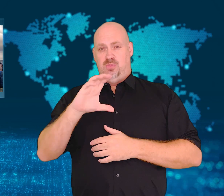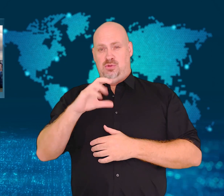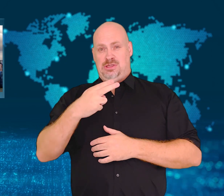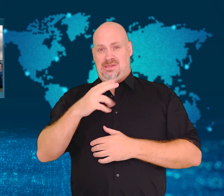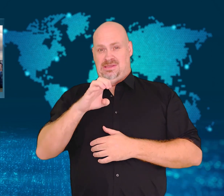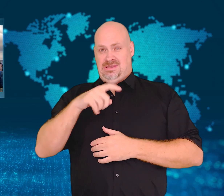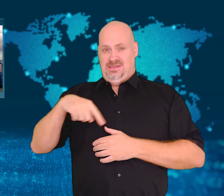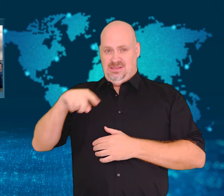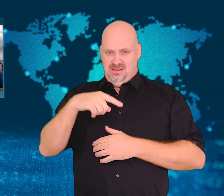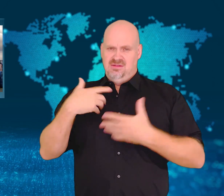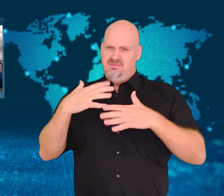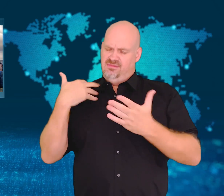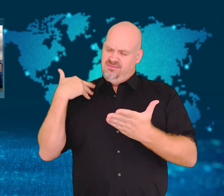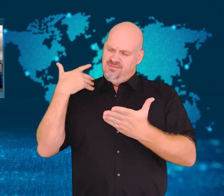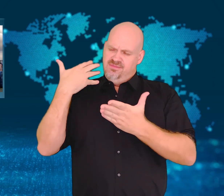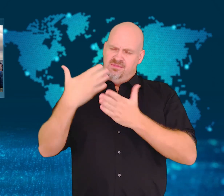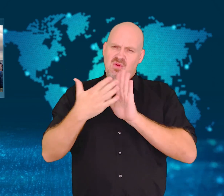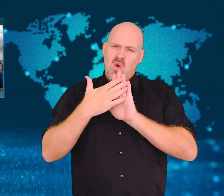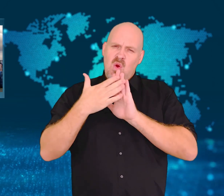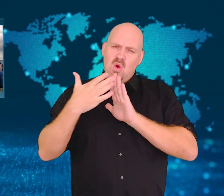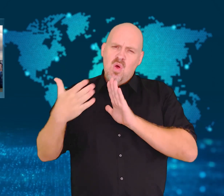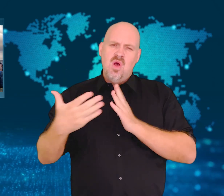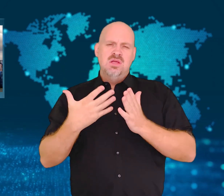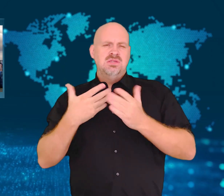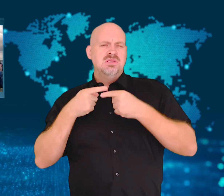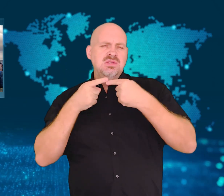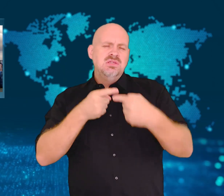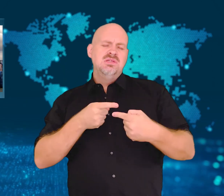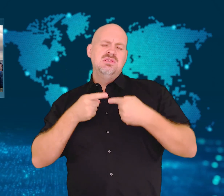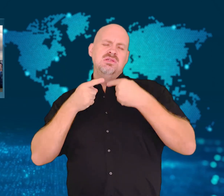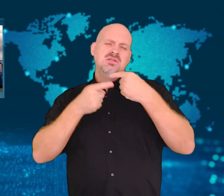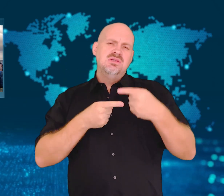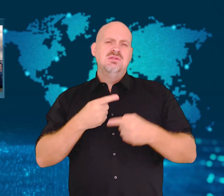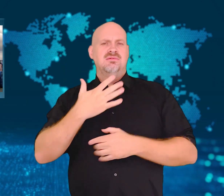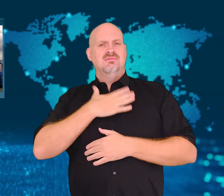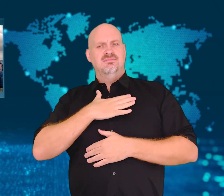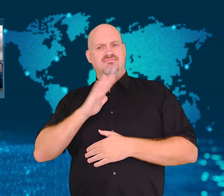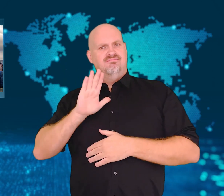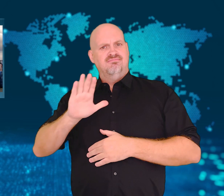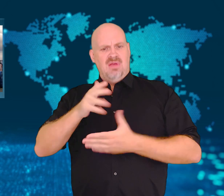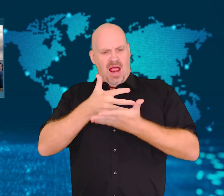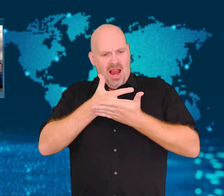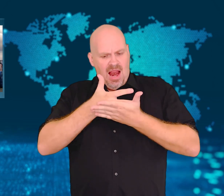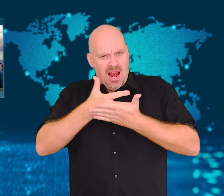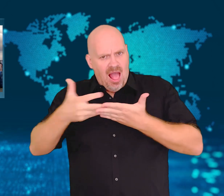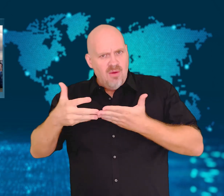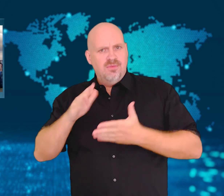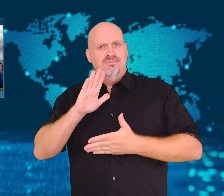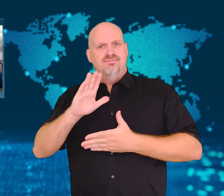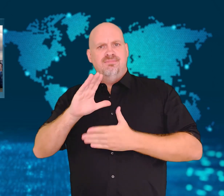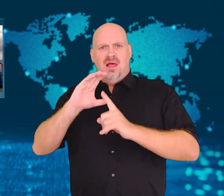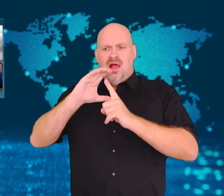The Mapuche have had a long struggle as they have sought recognition of